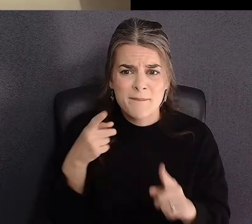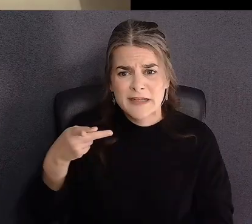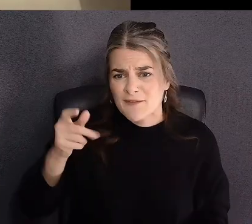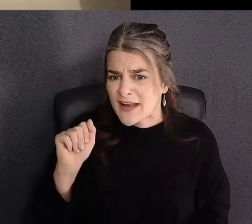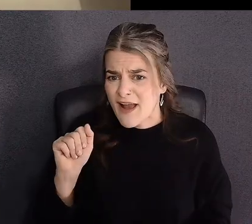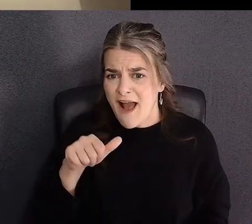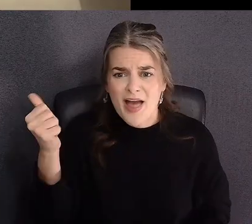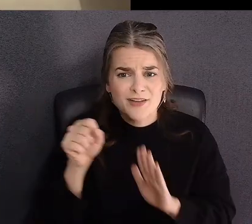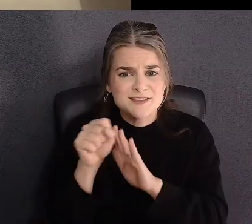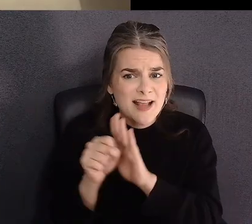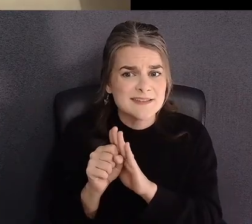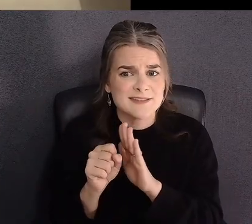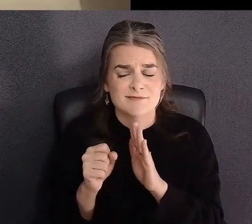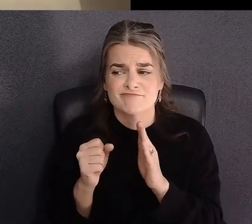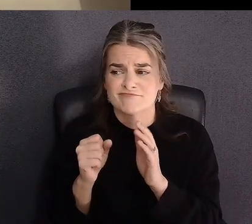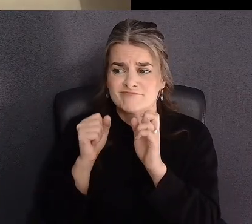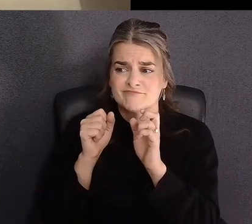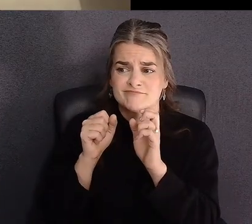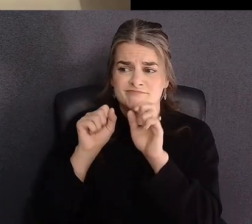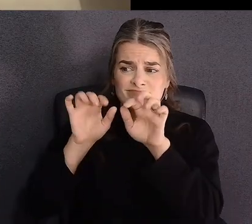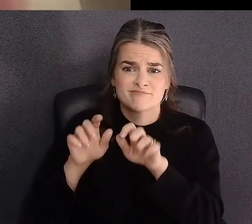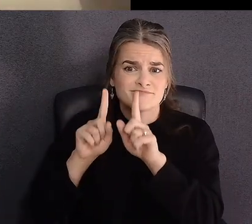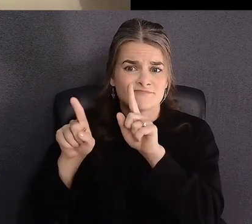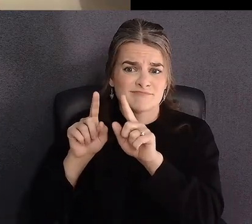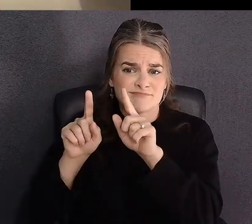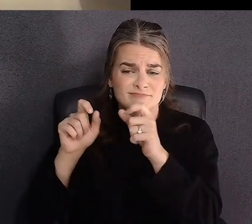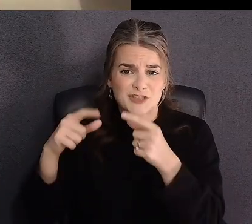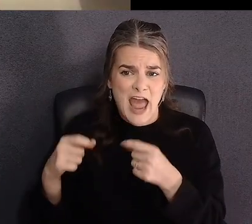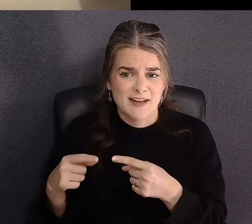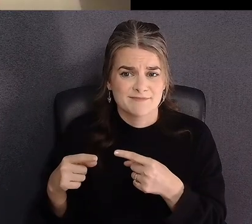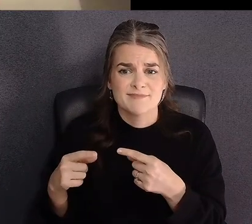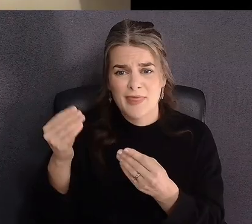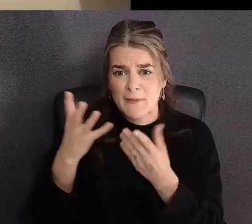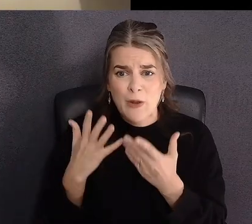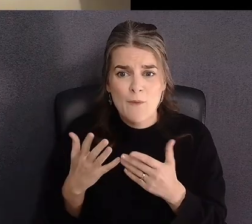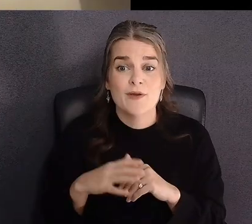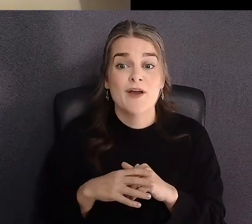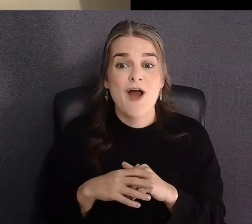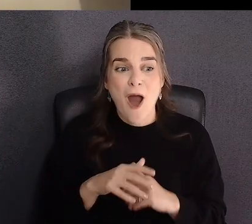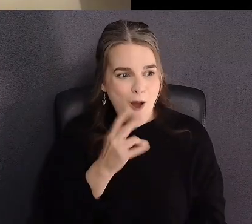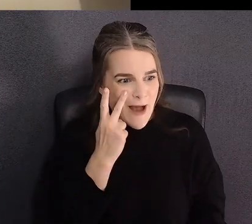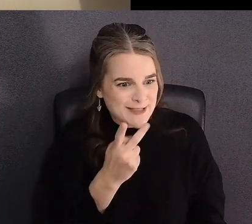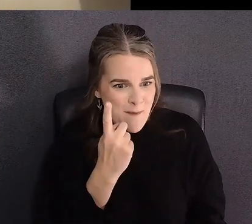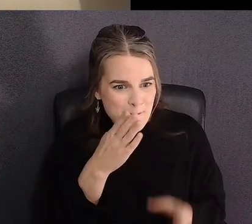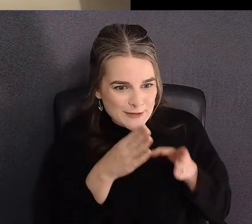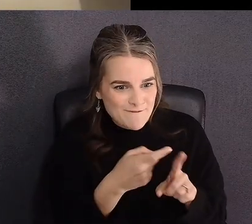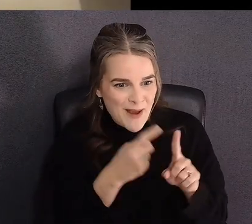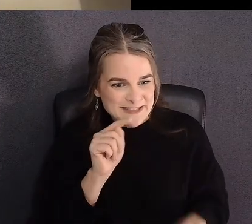Feel free to pop in the chat where you're from. And I also put a link-- Tennessee, cool. I put a link to a feedback survey.